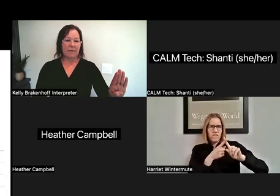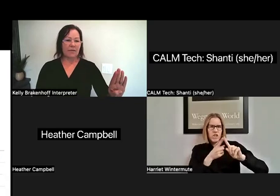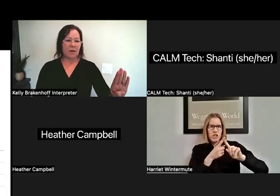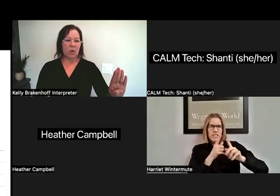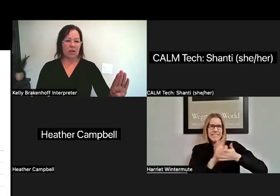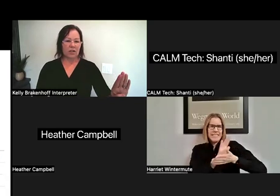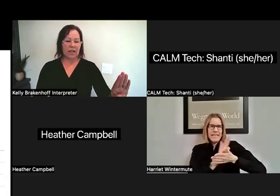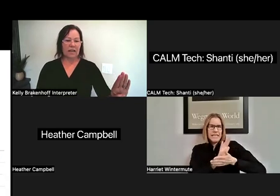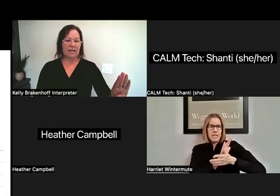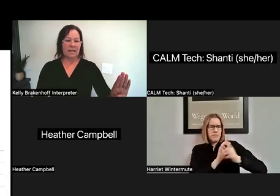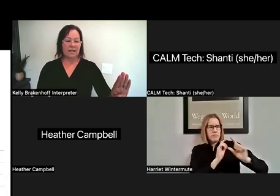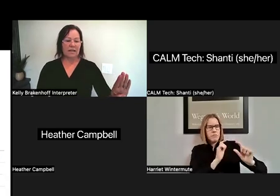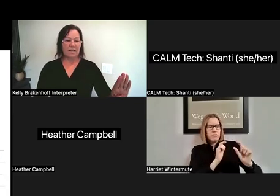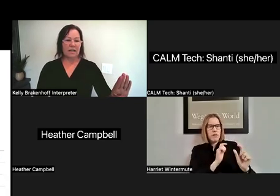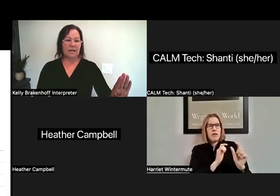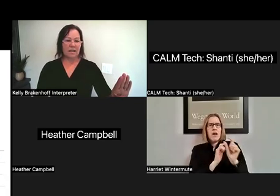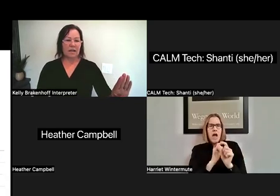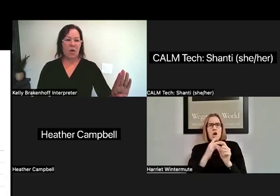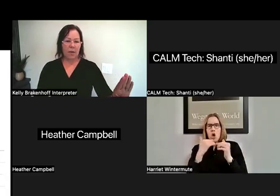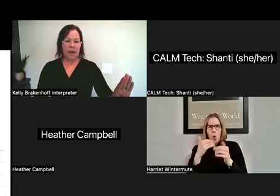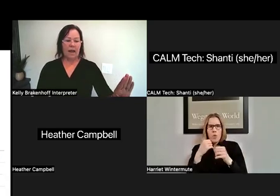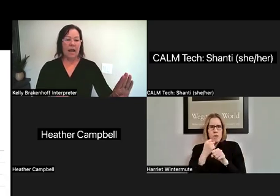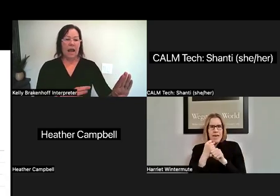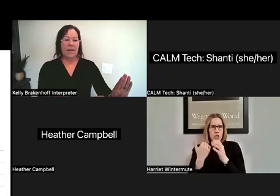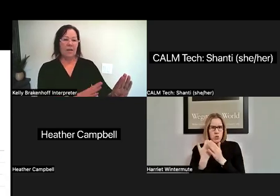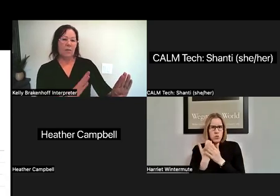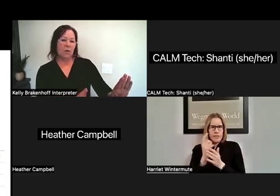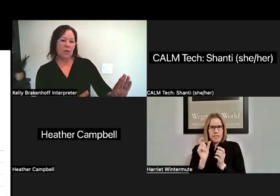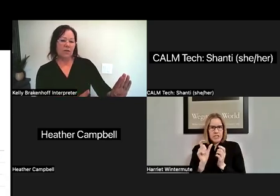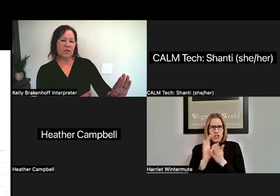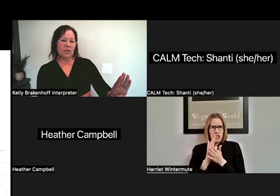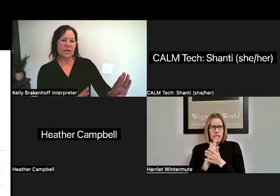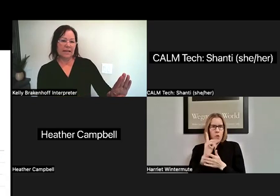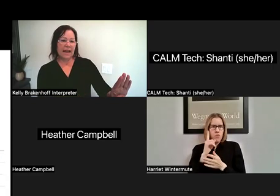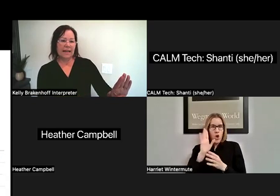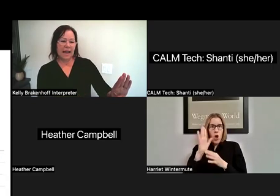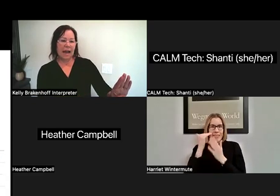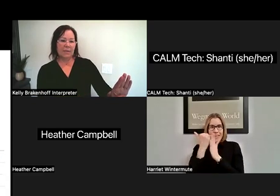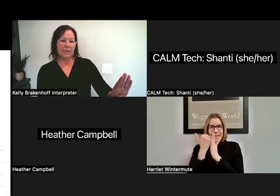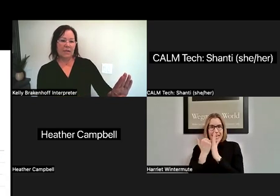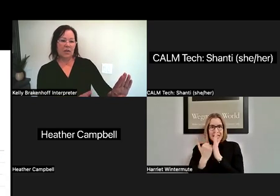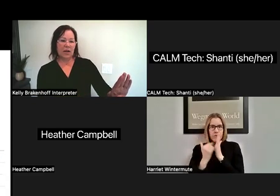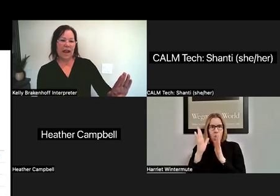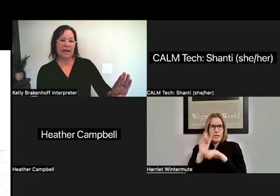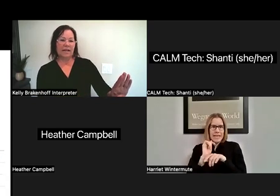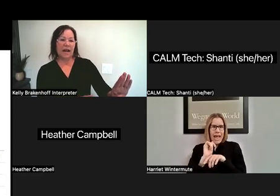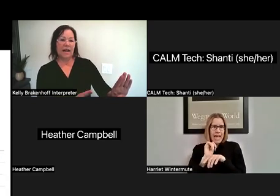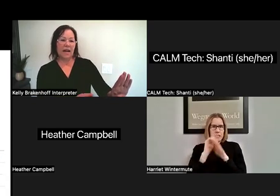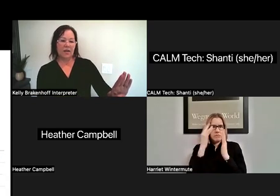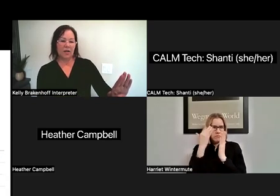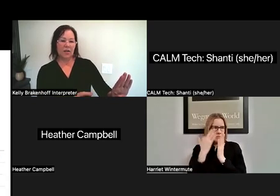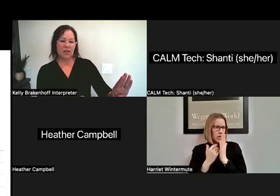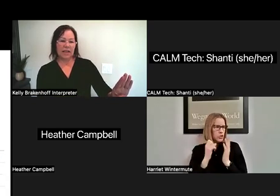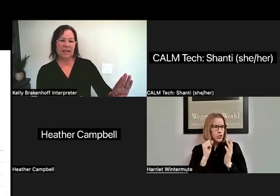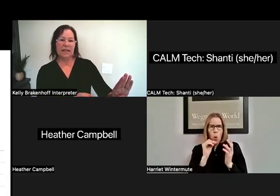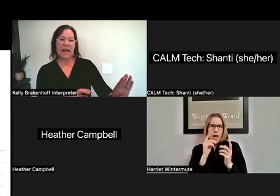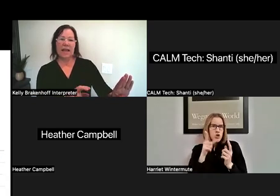the front work sheet open, and then you move to the second tab to create another sheet and that